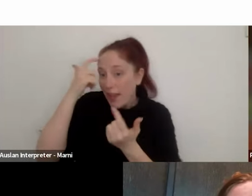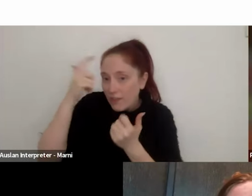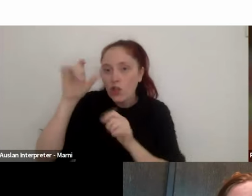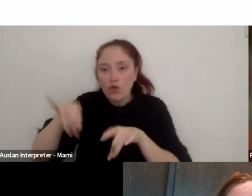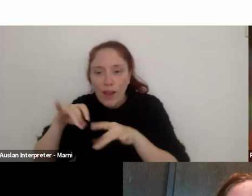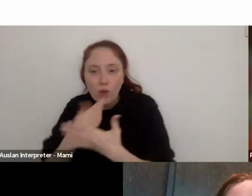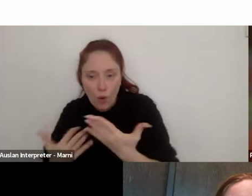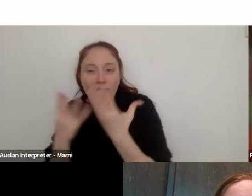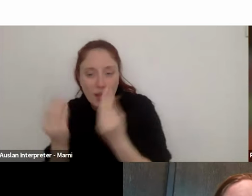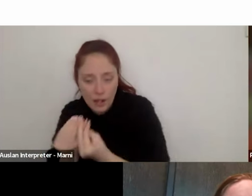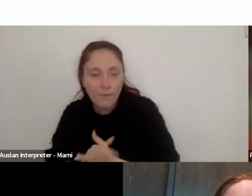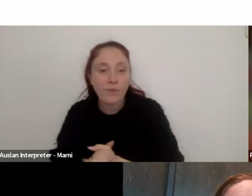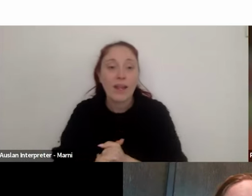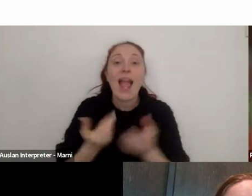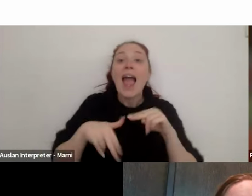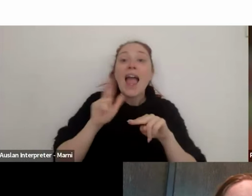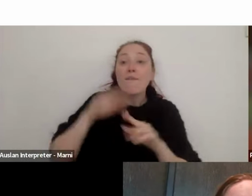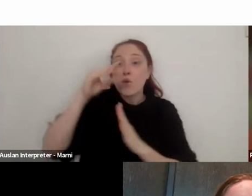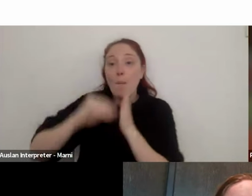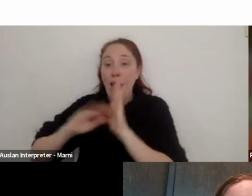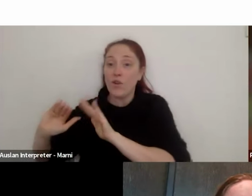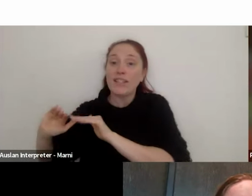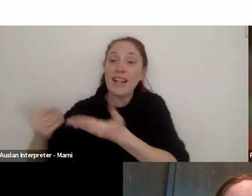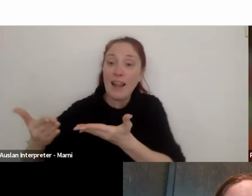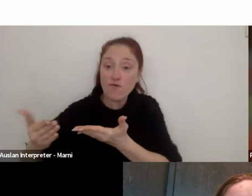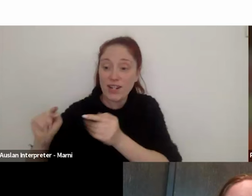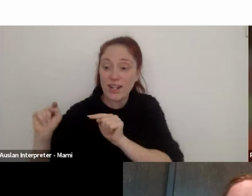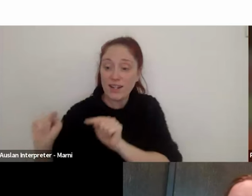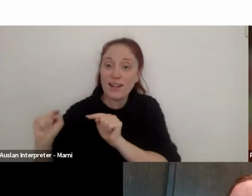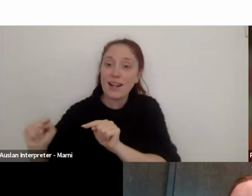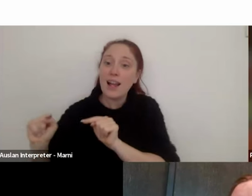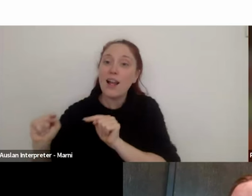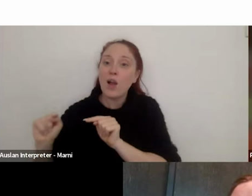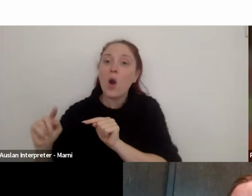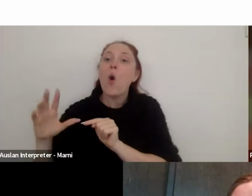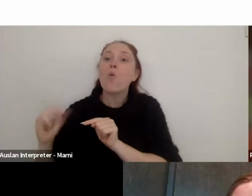If you are applying for delivery investment, you will additionally be assessed against viability,